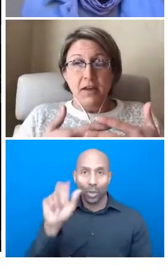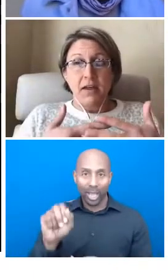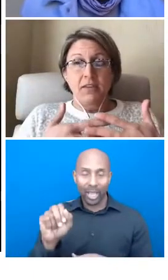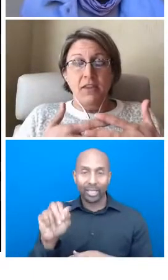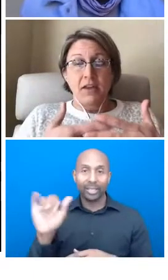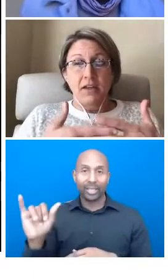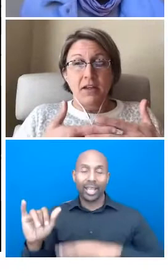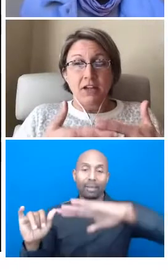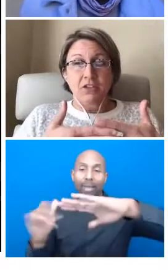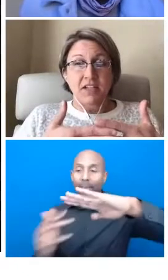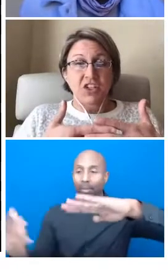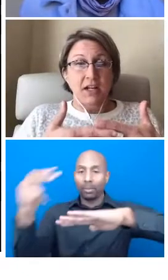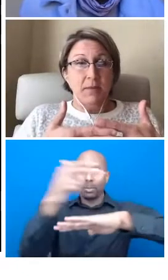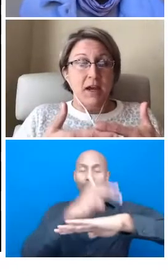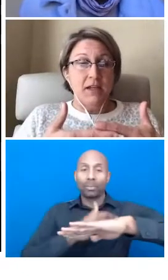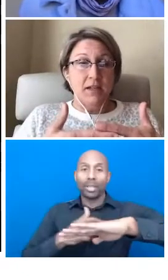naturalization act behind it.